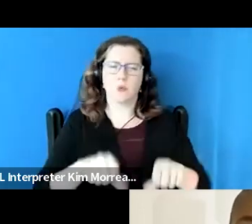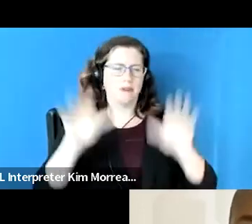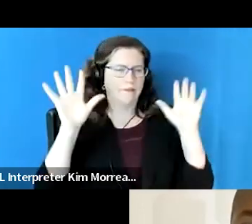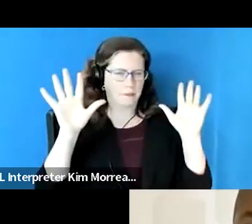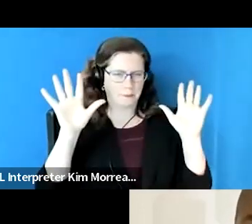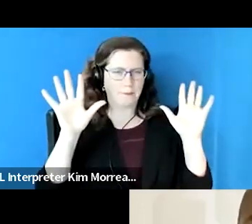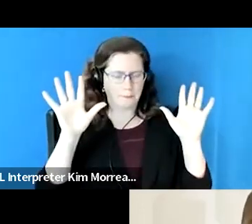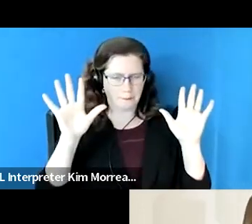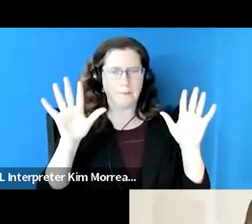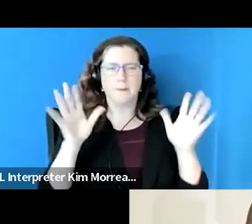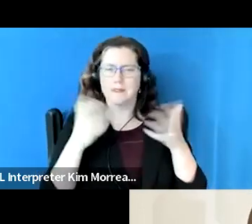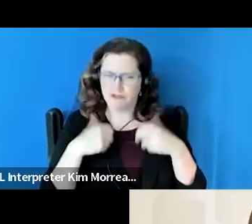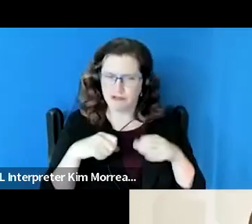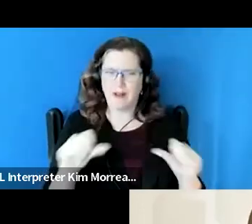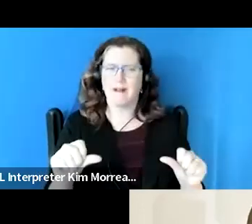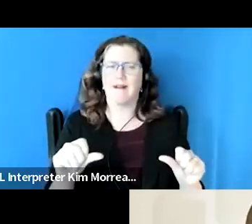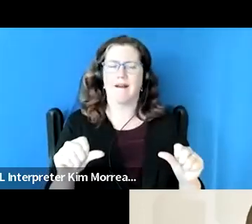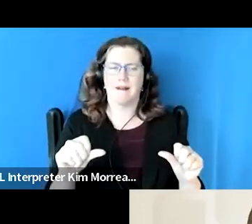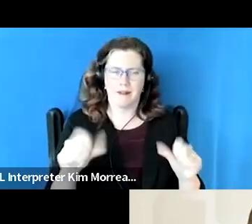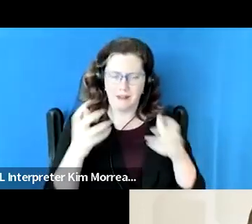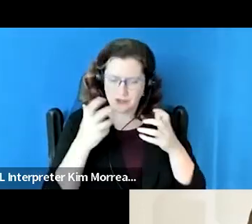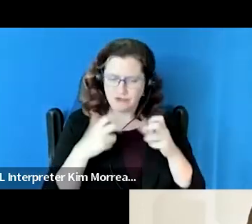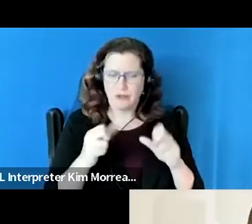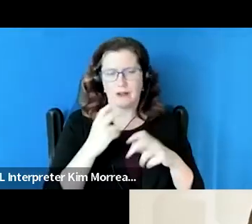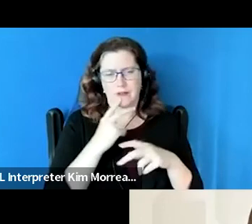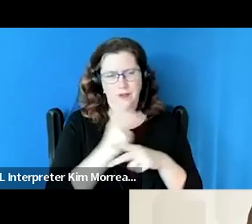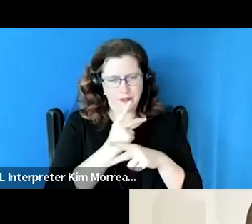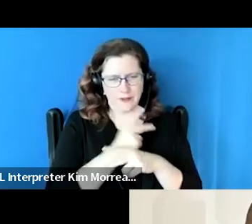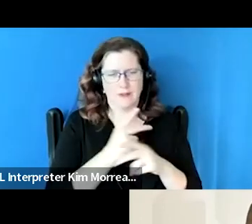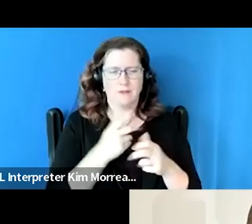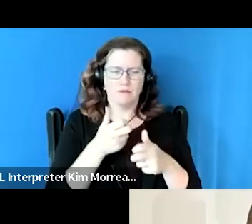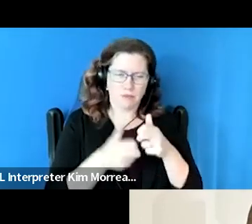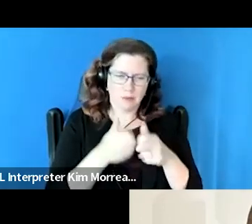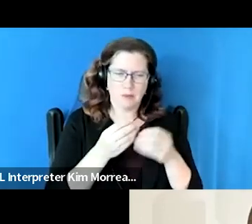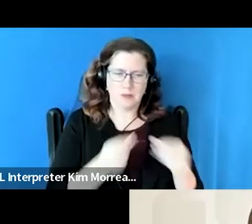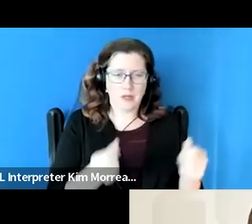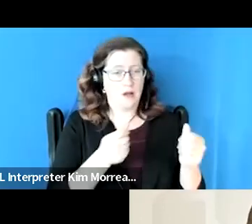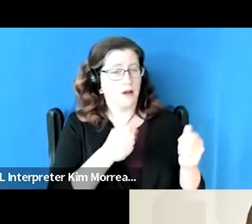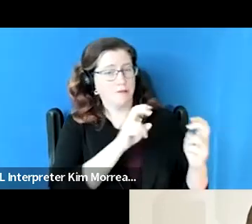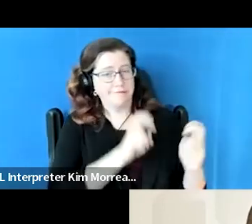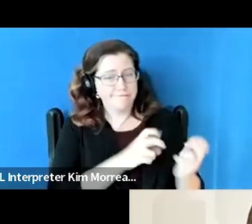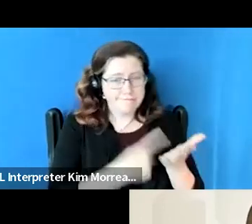like make time to even just try to problem solve it and brainstorm it with a supervisor, with a peer, with a friend,